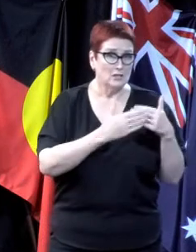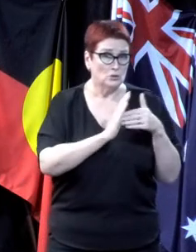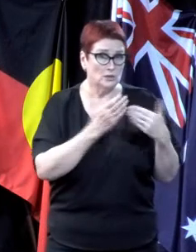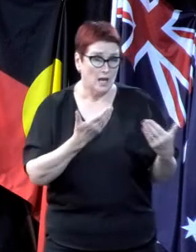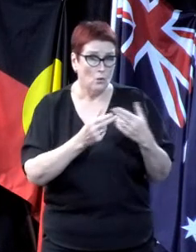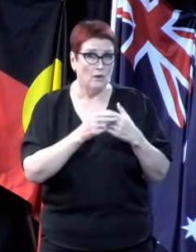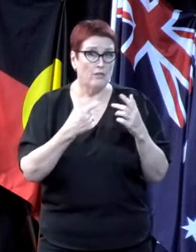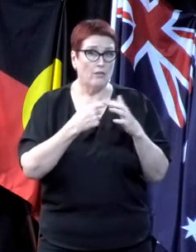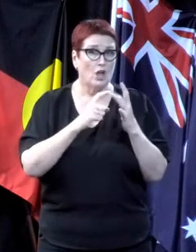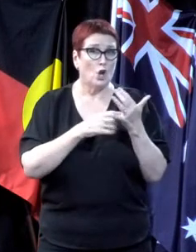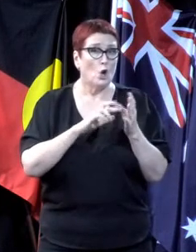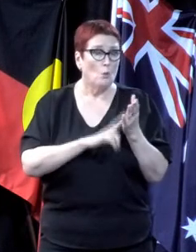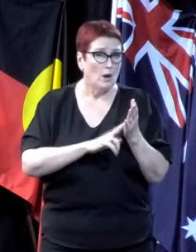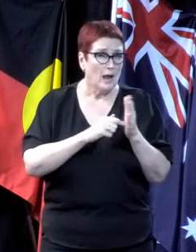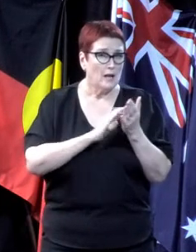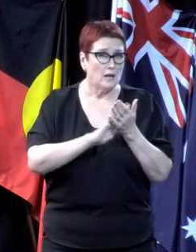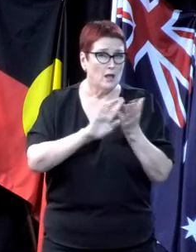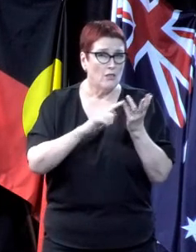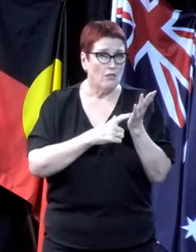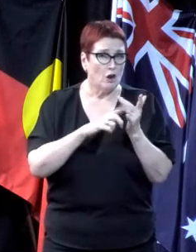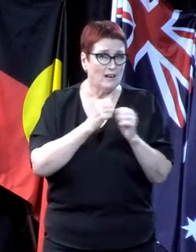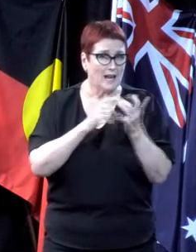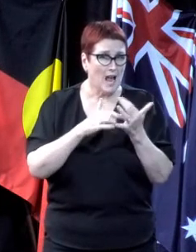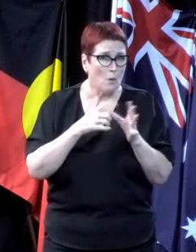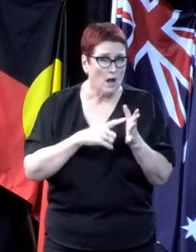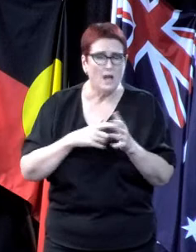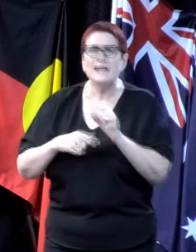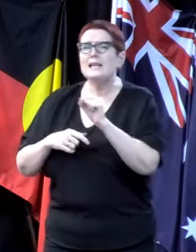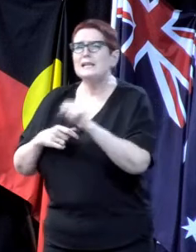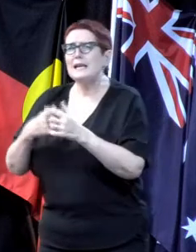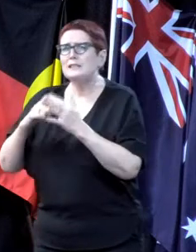That was a small role at Kirwan State School. Probably, my journey as